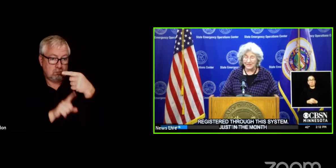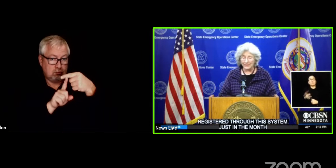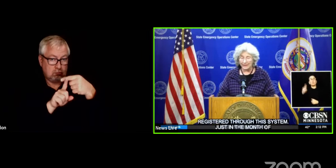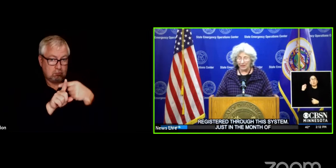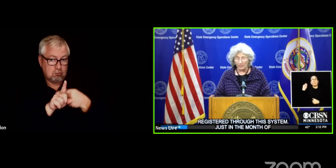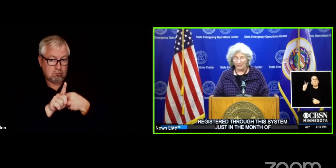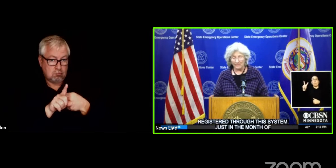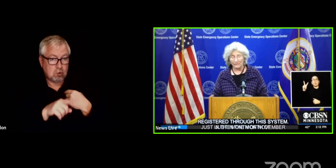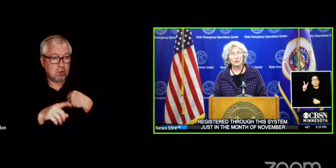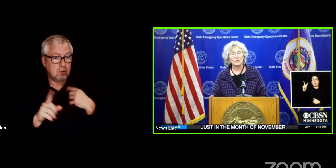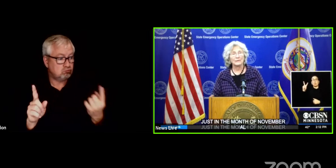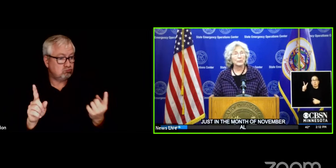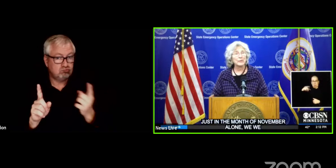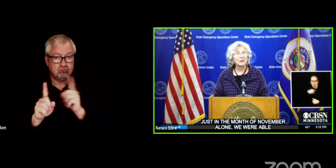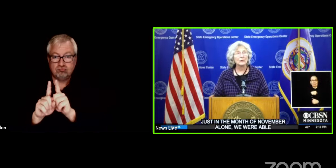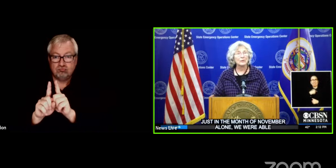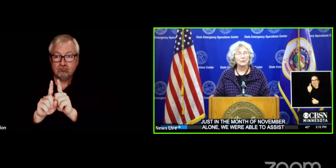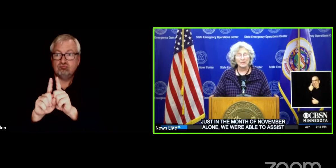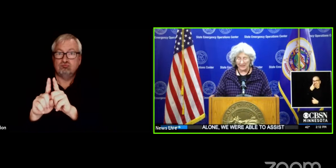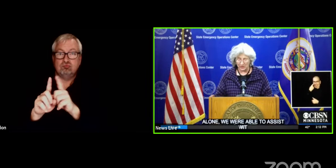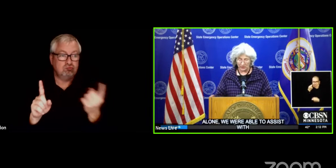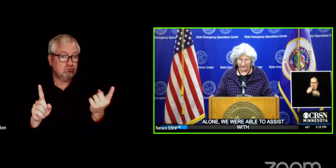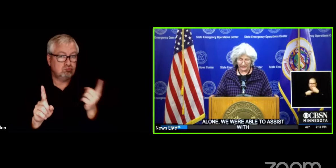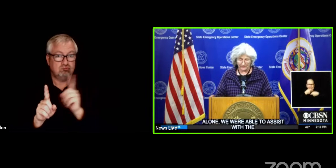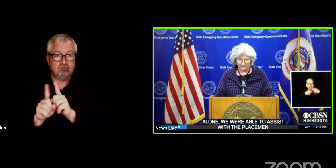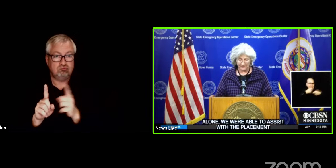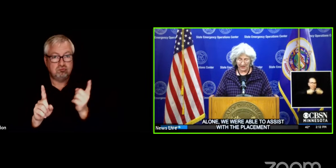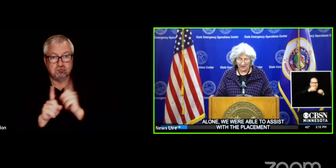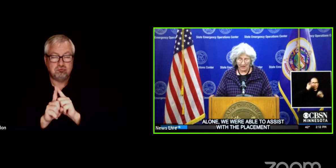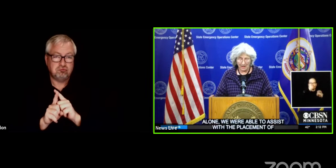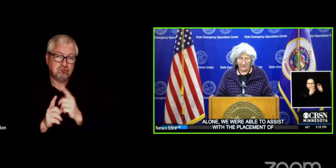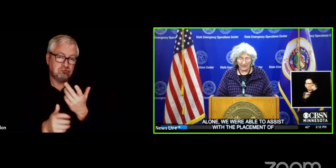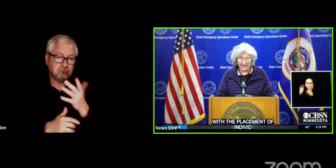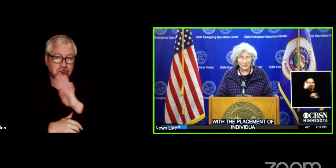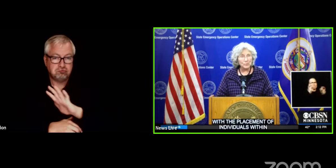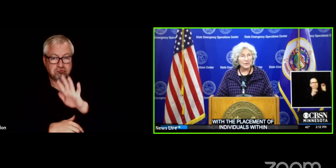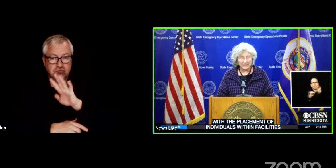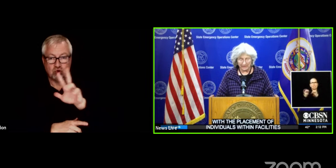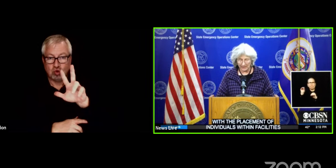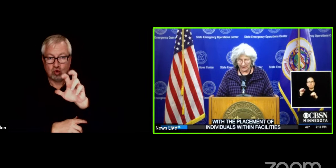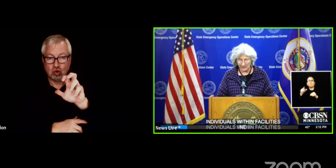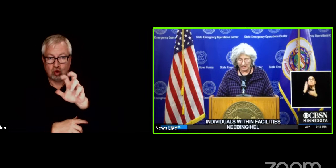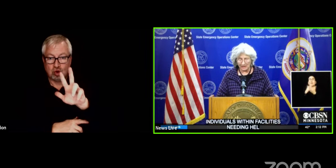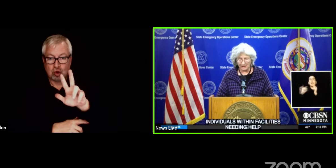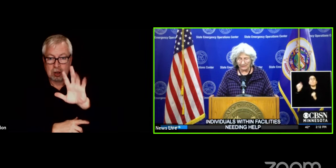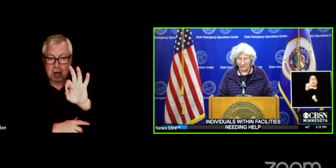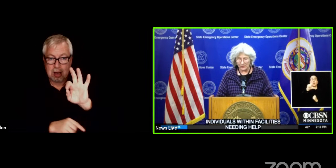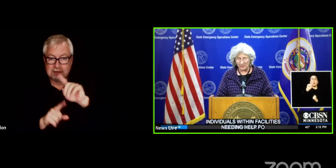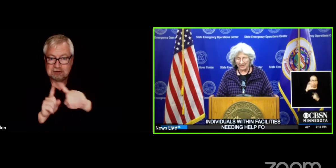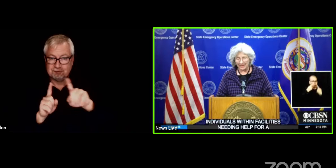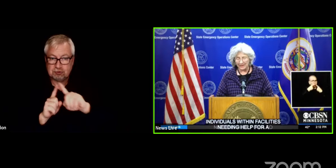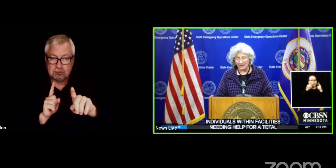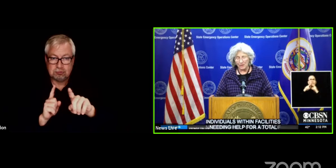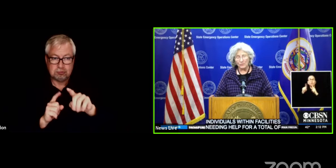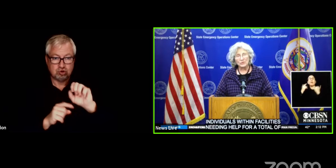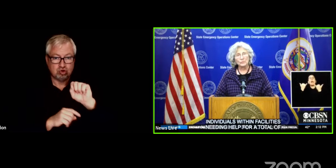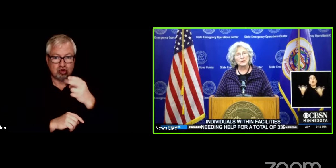NEED I.D.E.A. HELPING FOR A TOTAL OF 339 SHIFTS. THE LAST POINT IN THE FOCUSED PLAN WAS TO REALLY